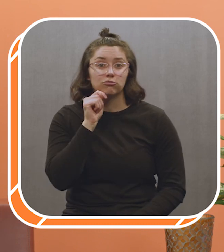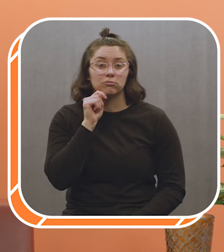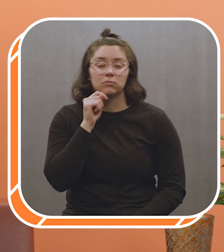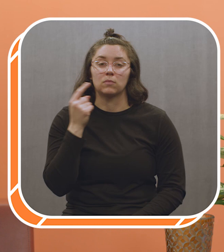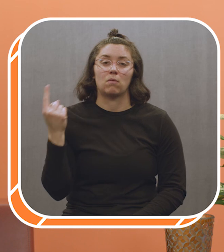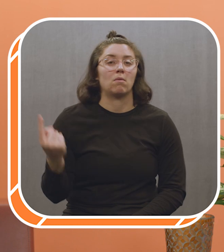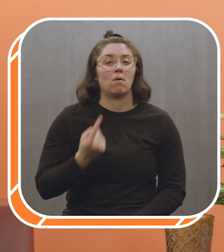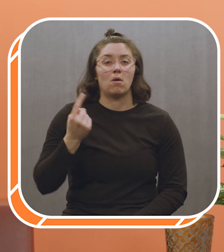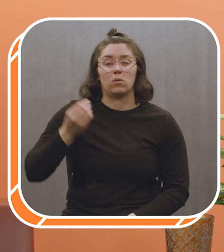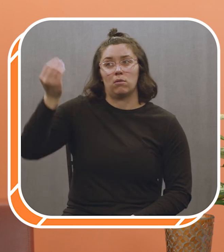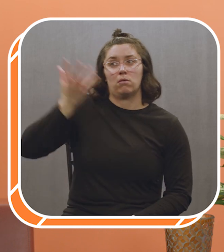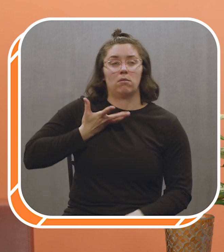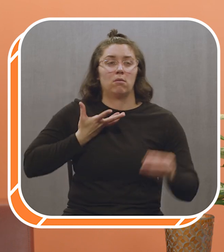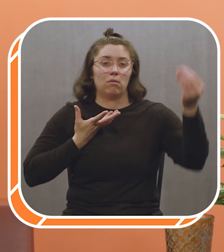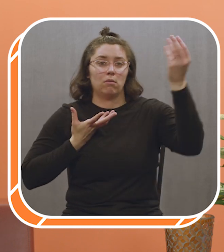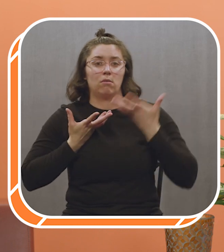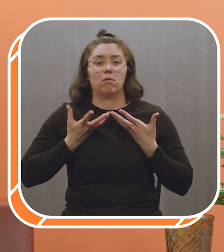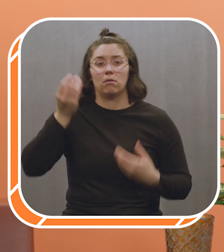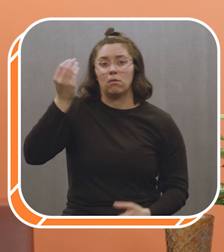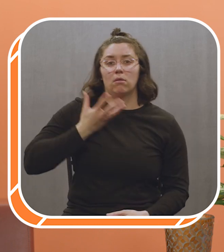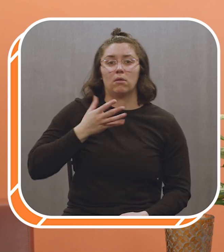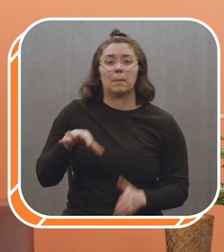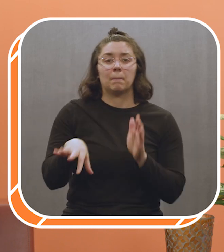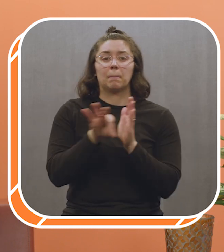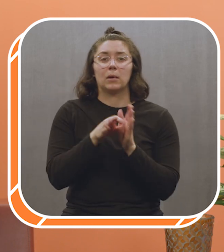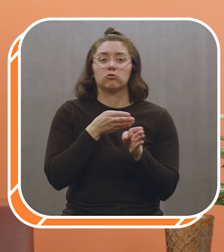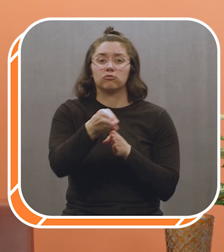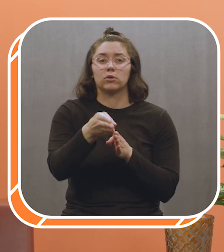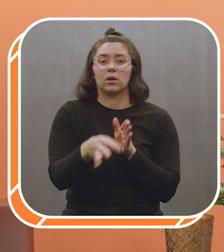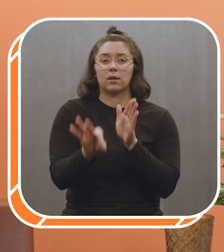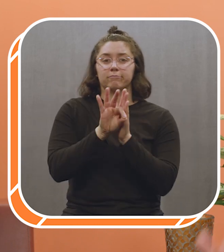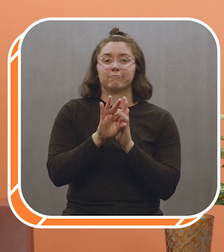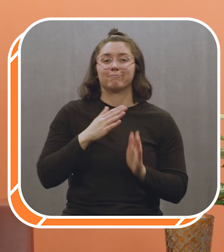I was constantly told to choose a career that suits my disabilities.